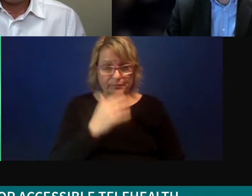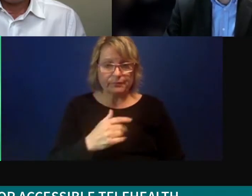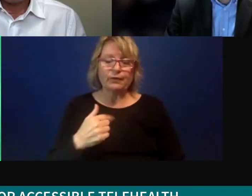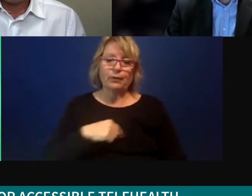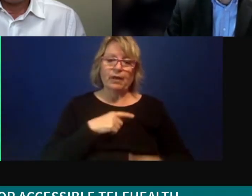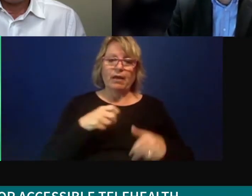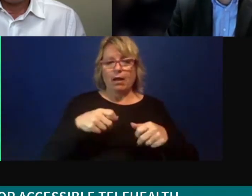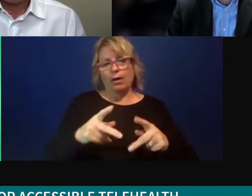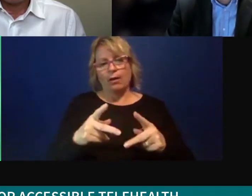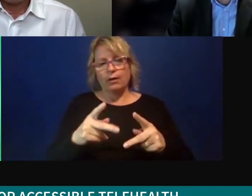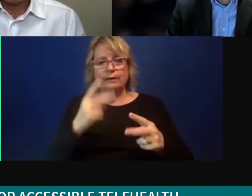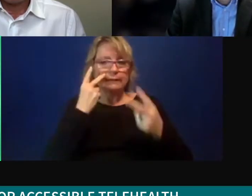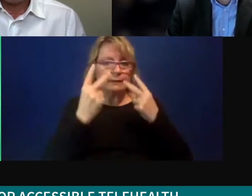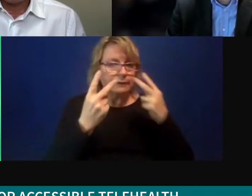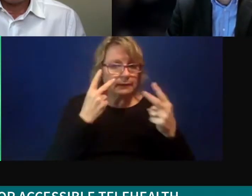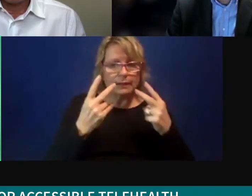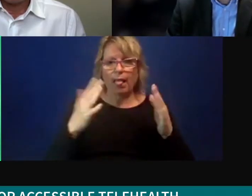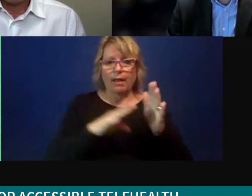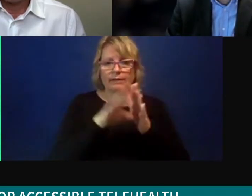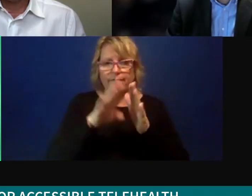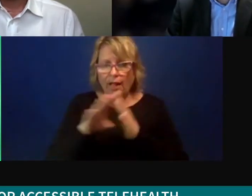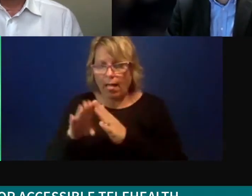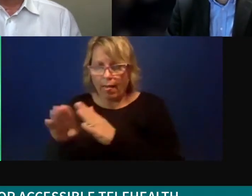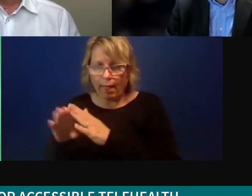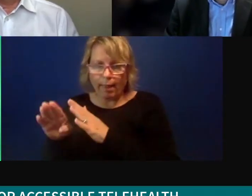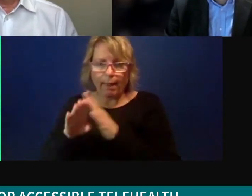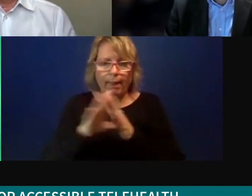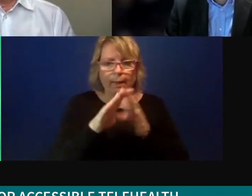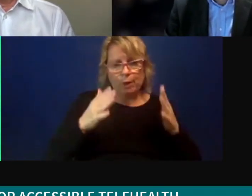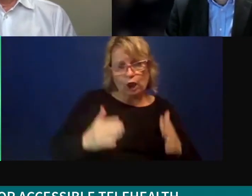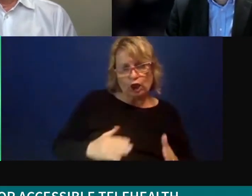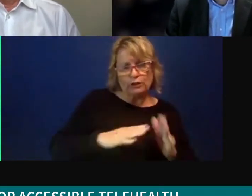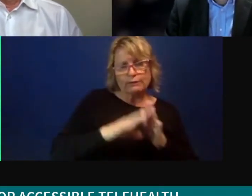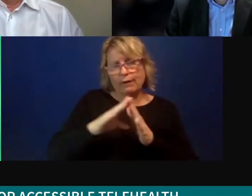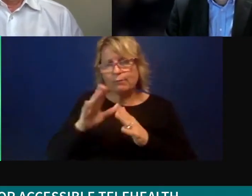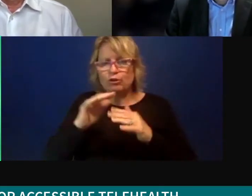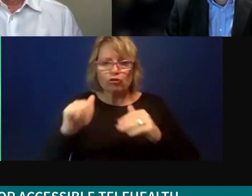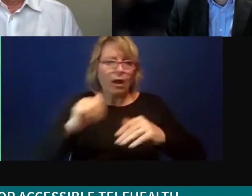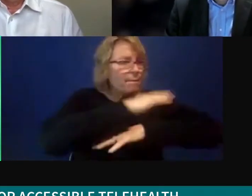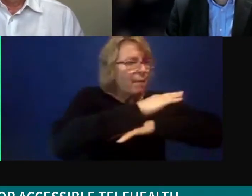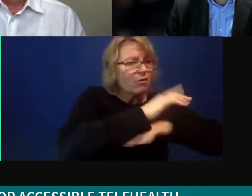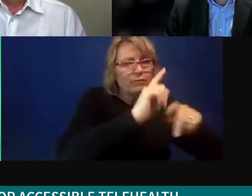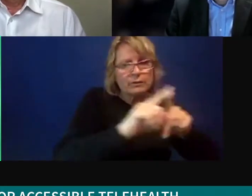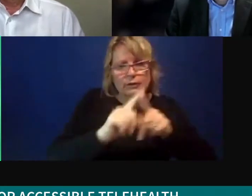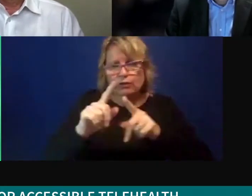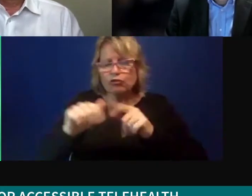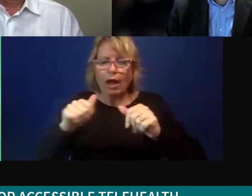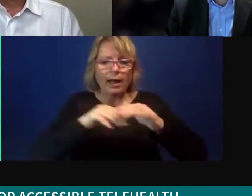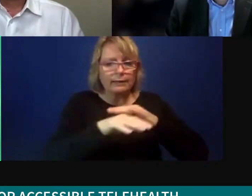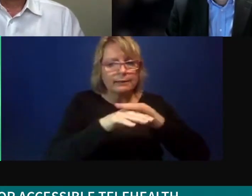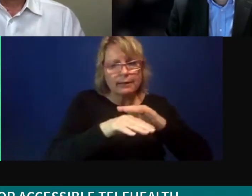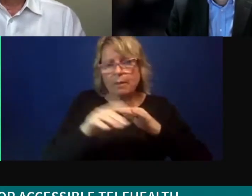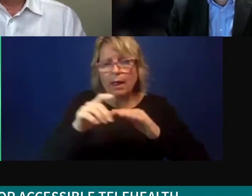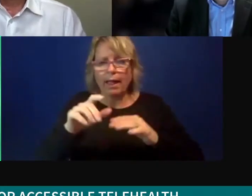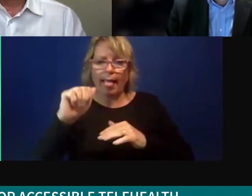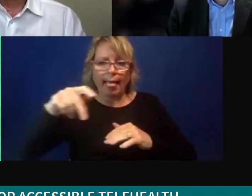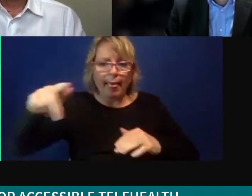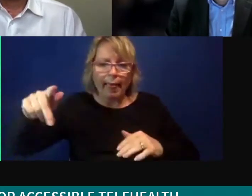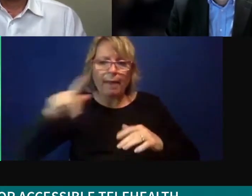lot of developers, see them develop and work across these different platforms and try to make their apps as accessible to at least the maximum amount of people as possible.